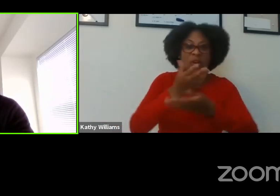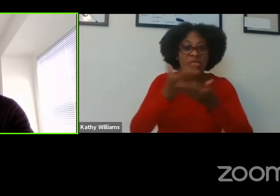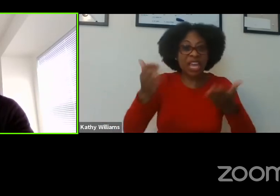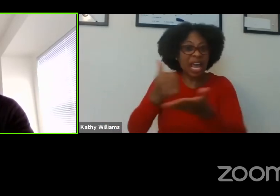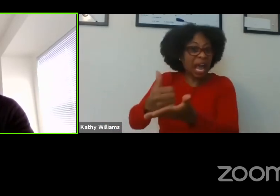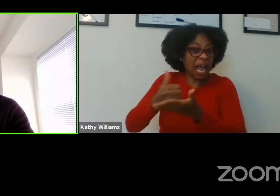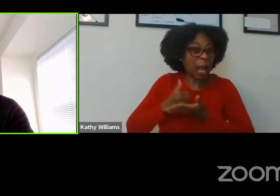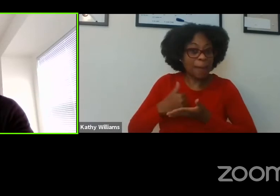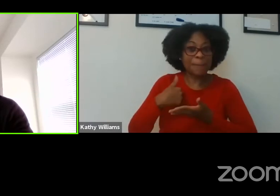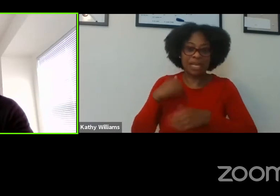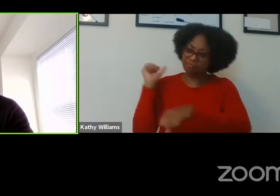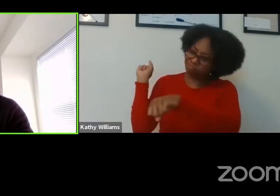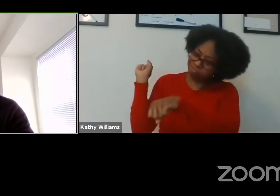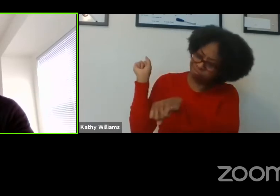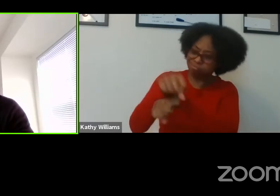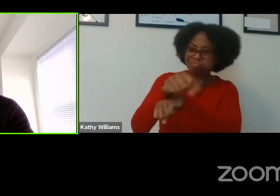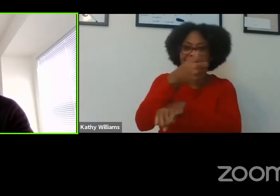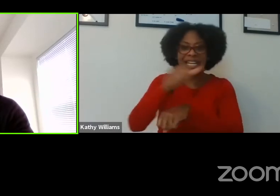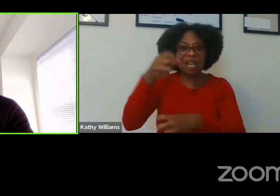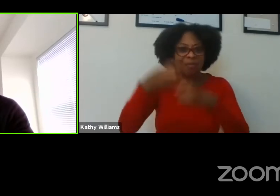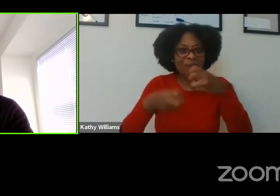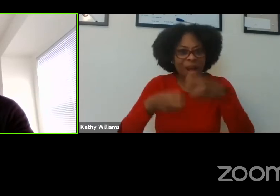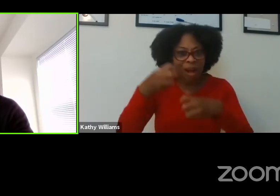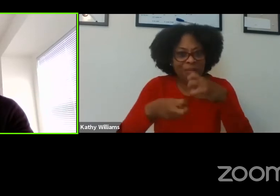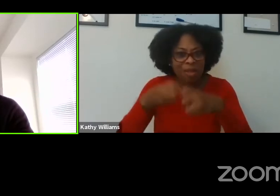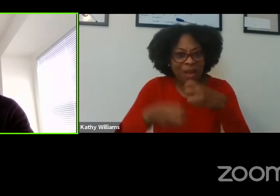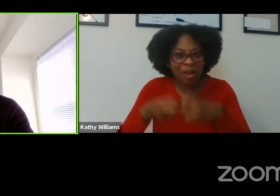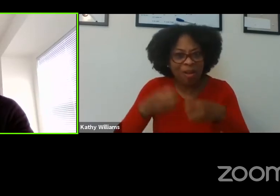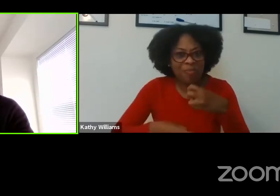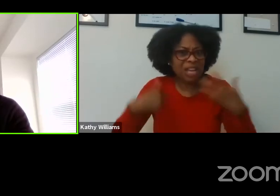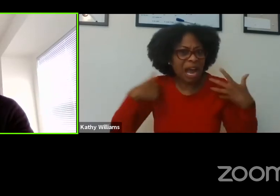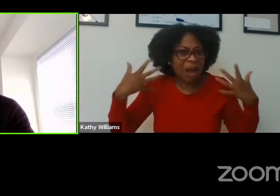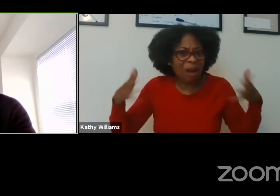anything, and the fact that I had that knowledge,